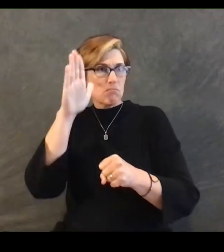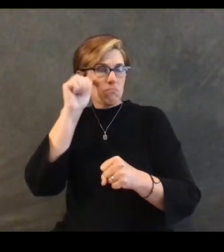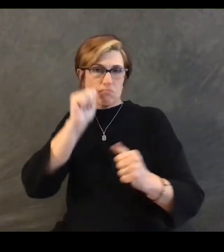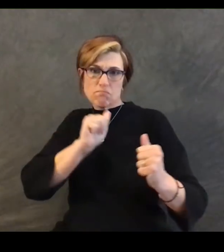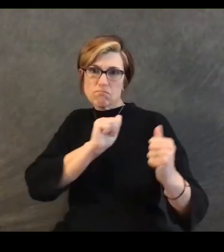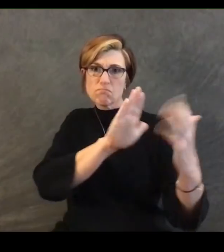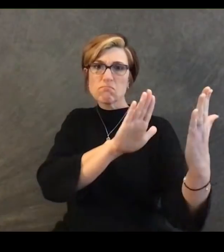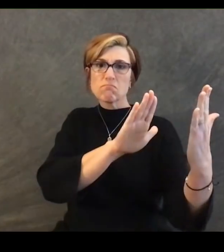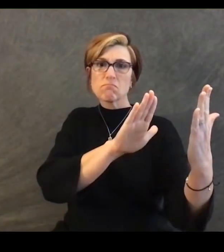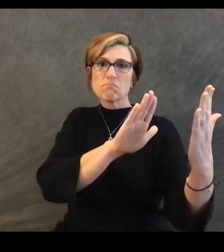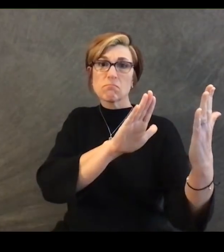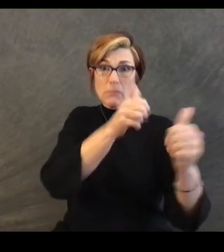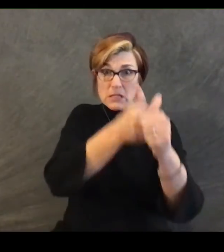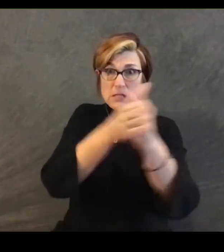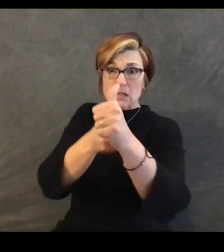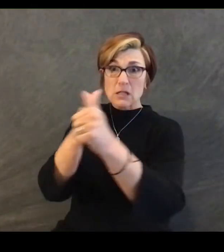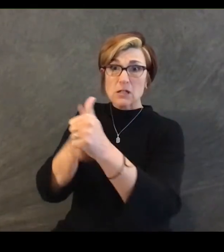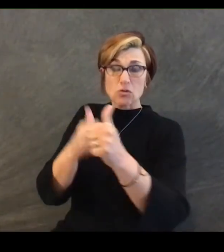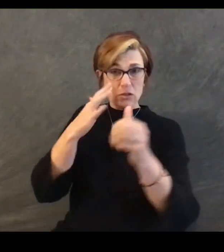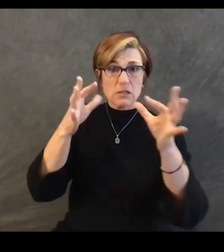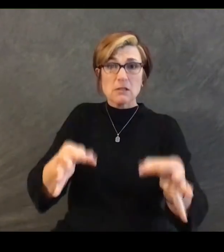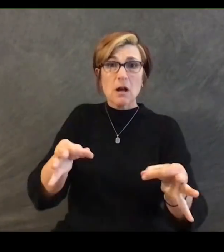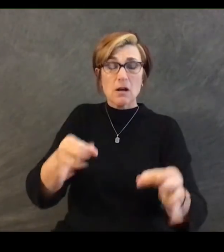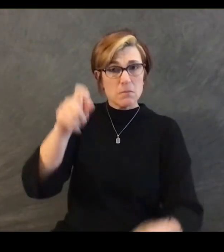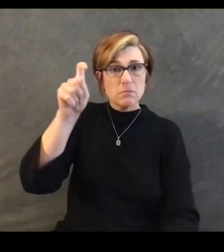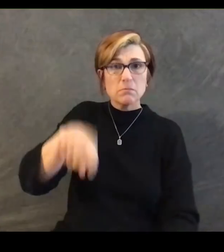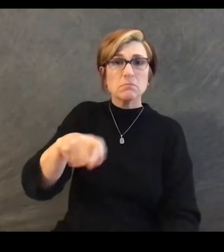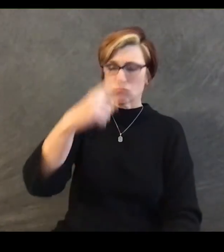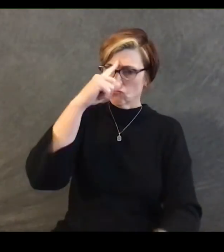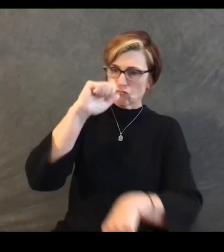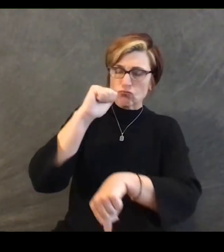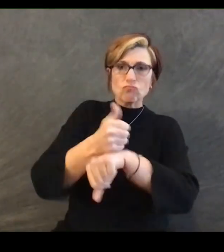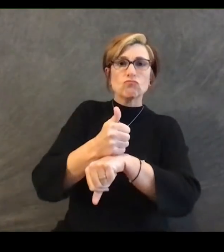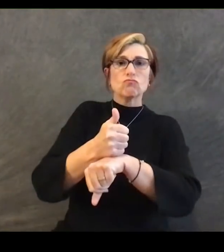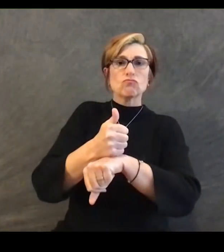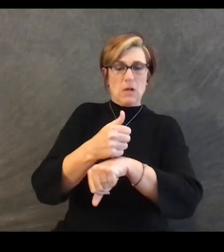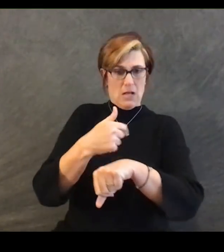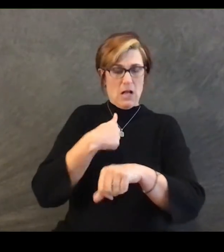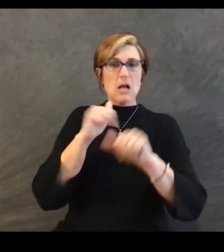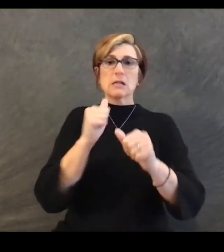and actions to save American lives and rescue the most vulnerable among us